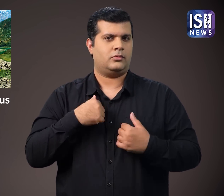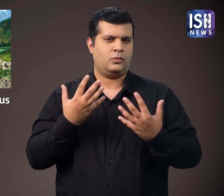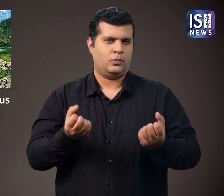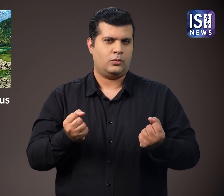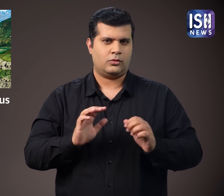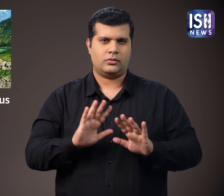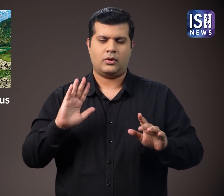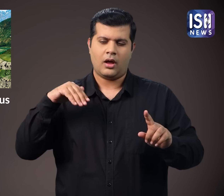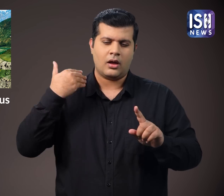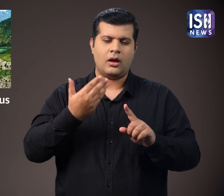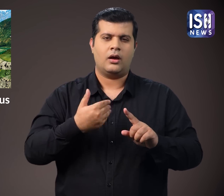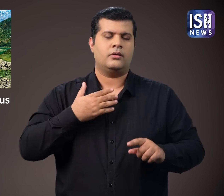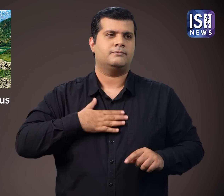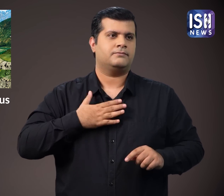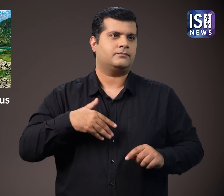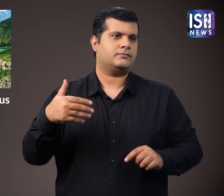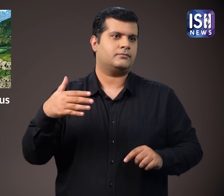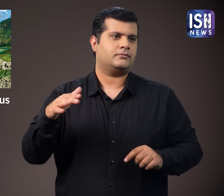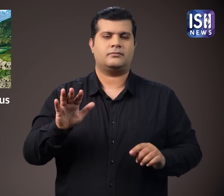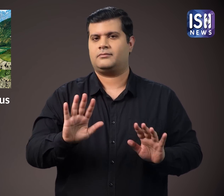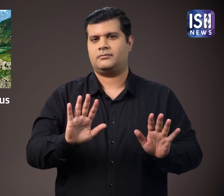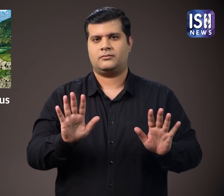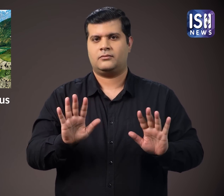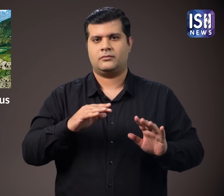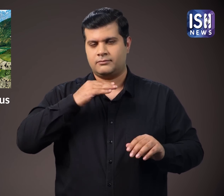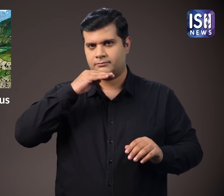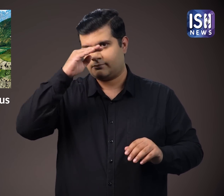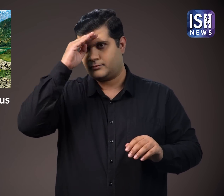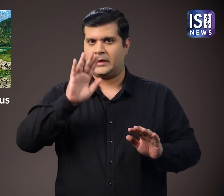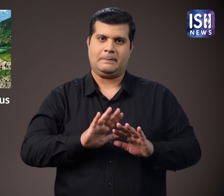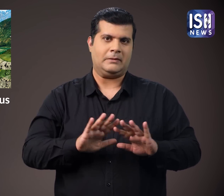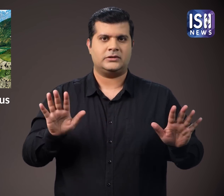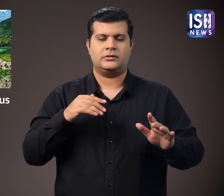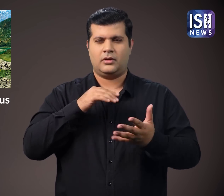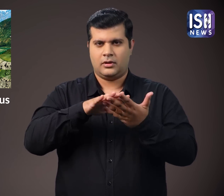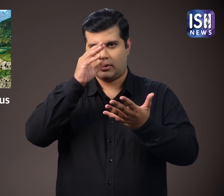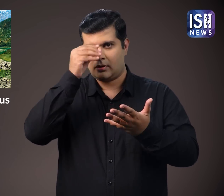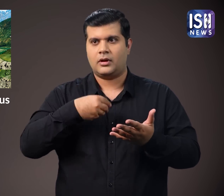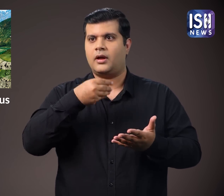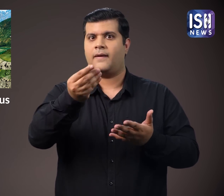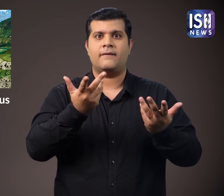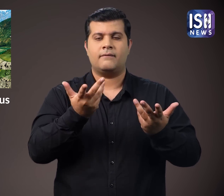India wants to pause as it had been patient for years but not now. Enough is enough! A lesson must be taught.